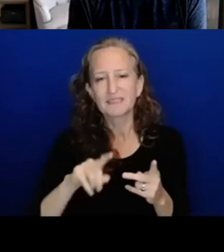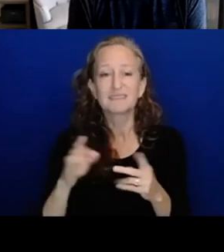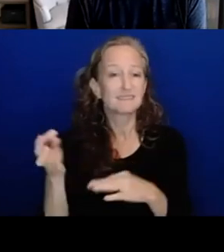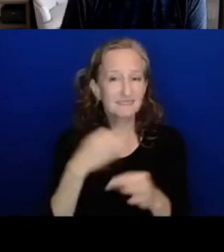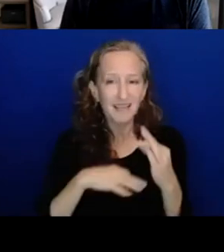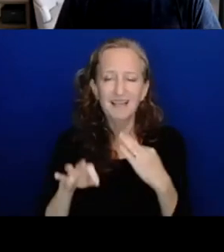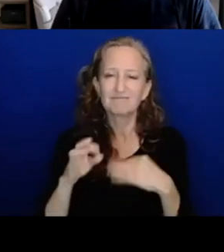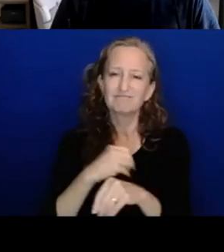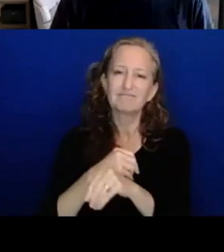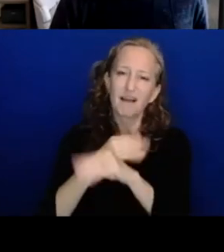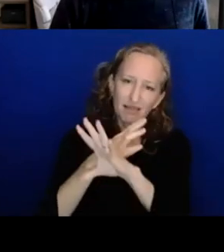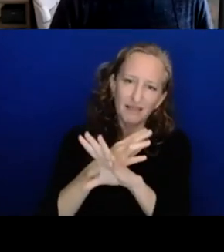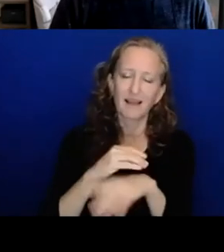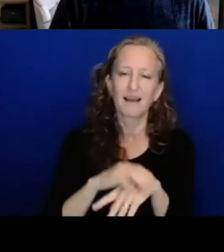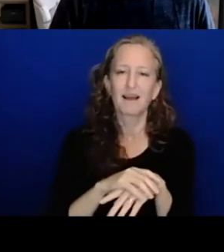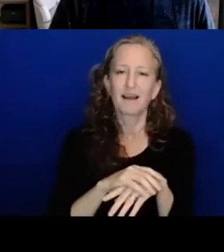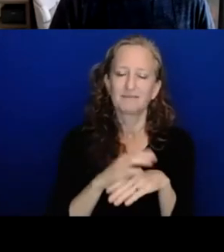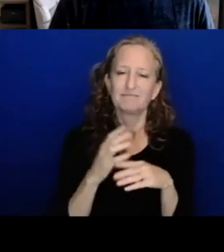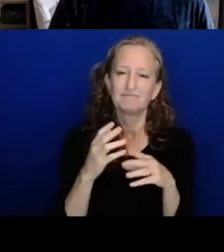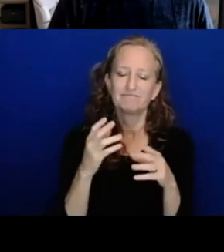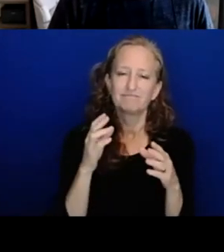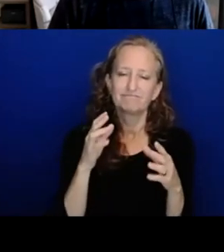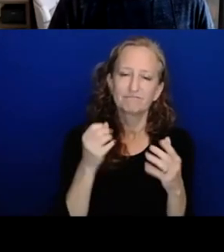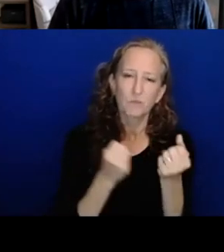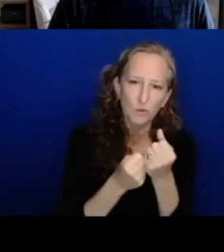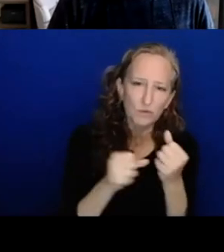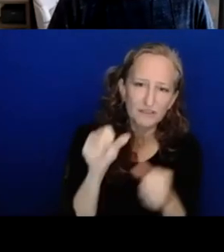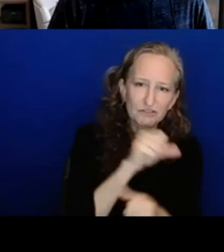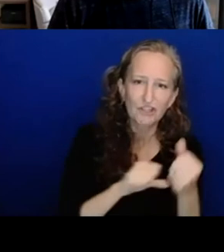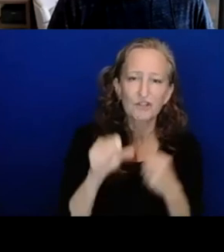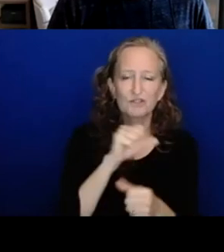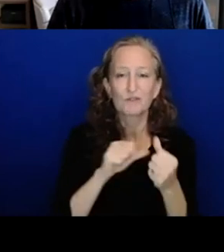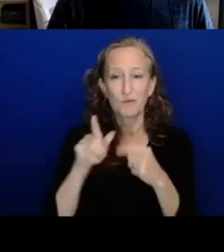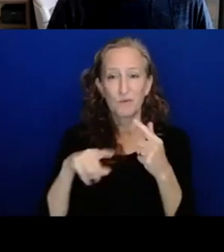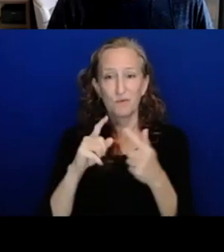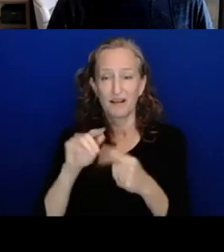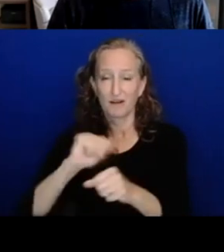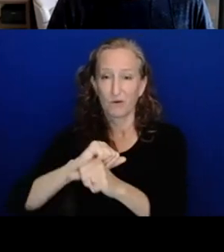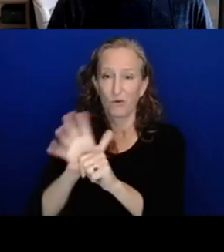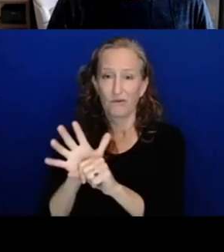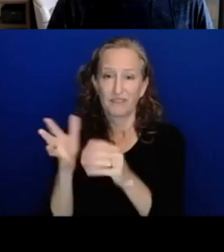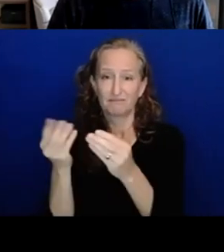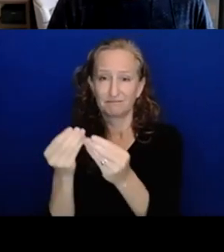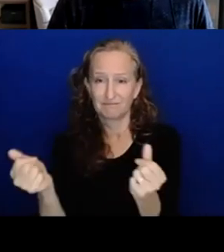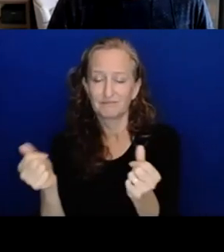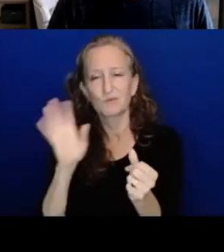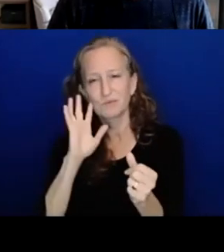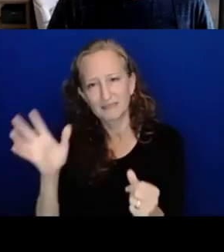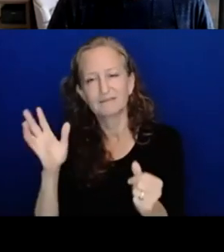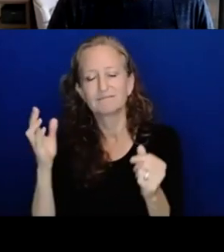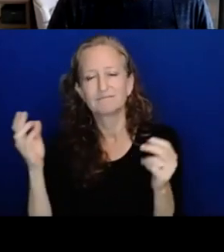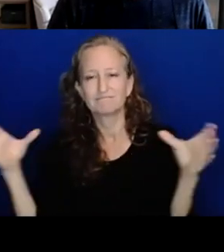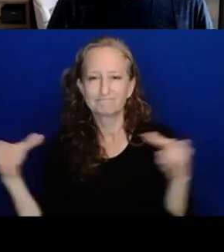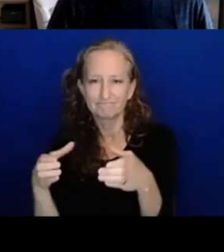Yeah, yeah. Yeah. Well, let us know if you need anything in the chat. And we do what